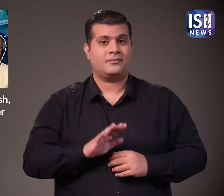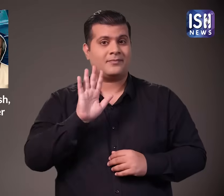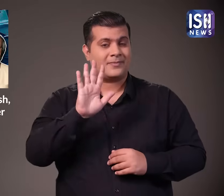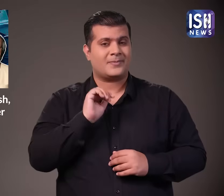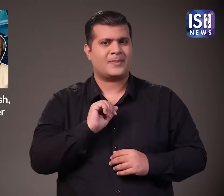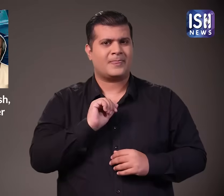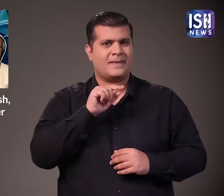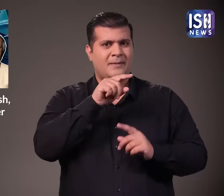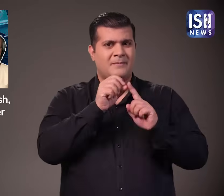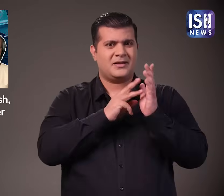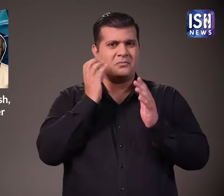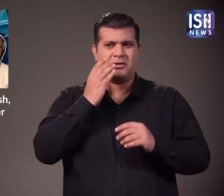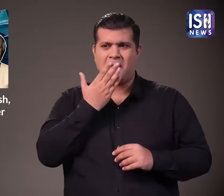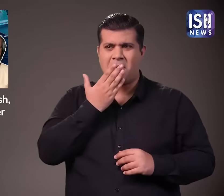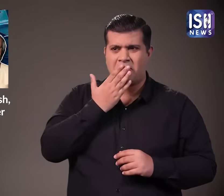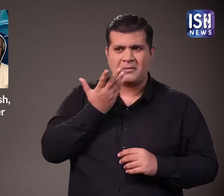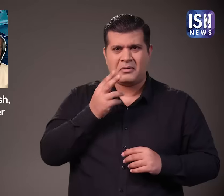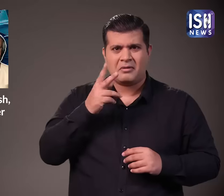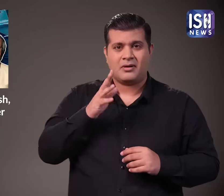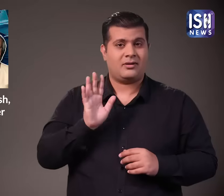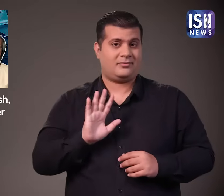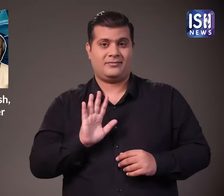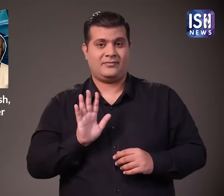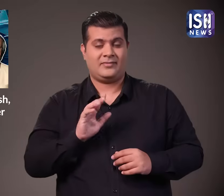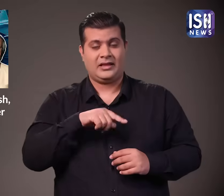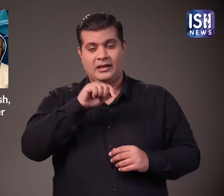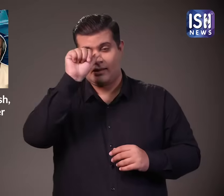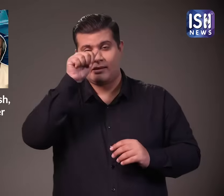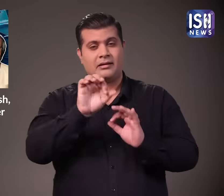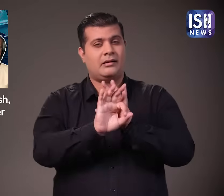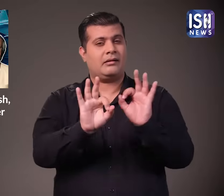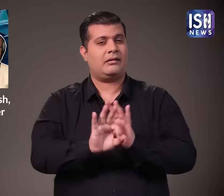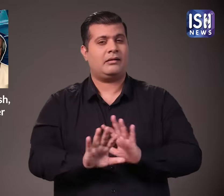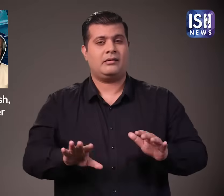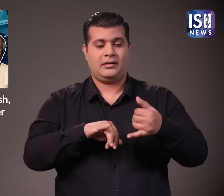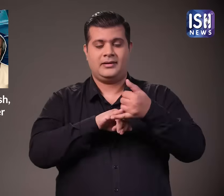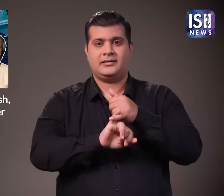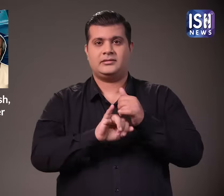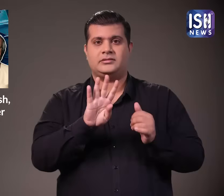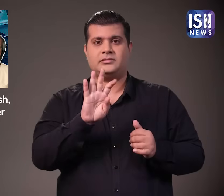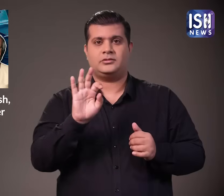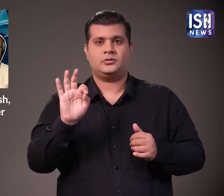PM Modi did not remain silent on this issue. India is well-prepared with S-400.